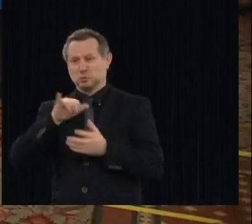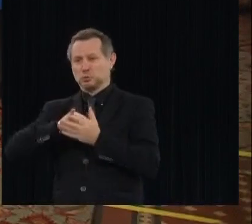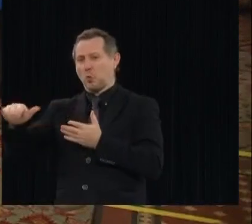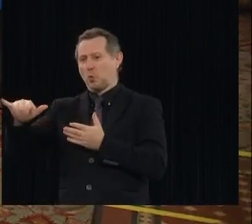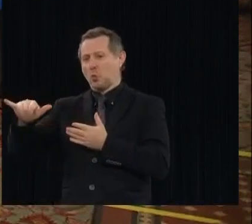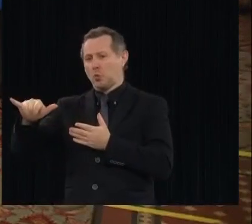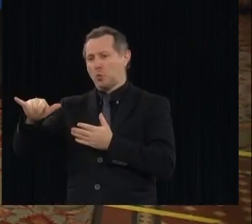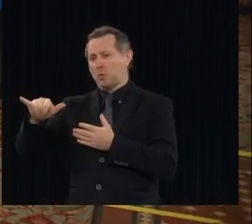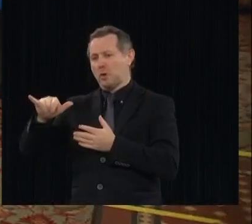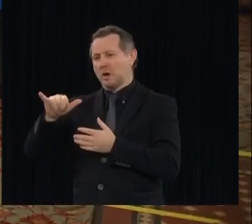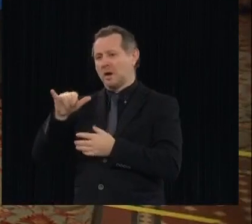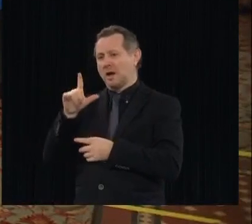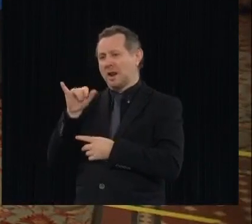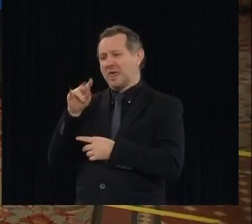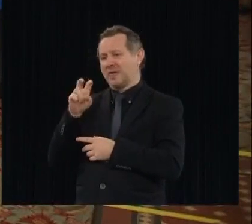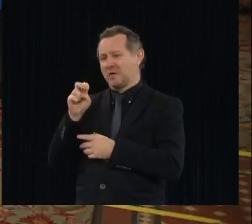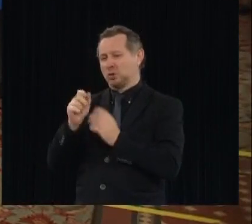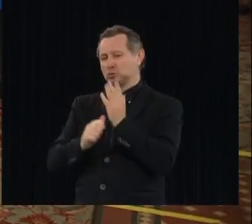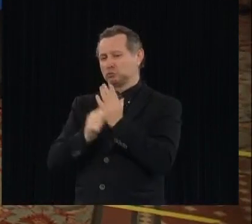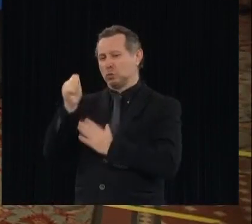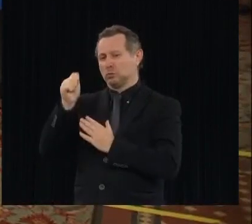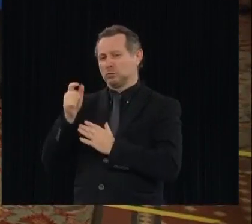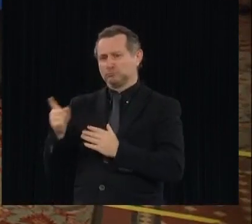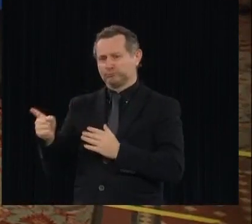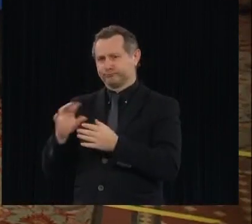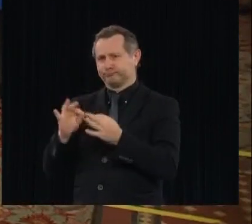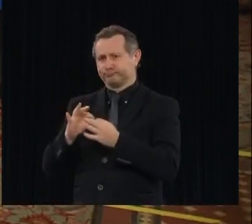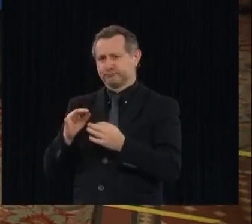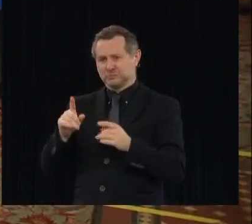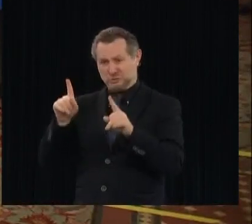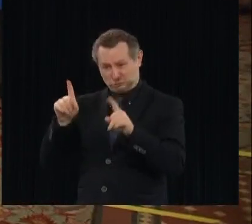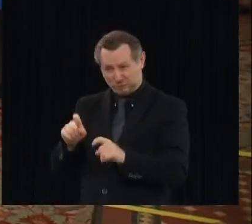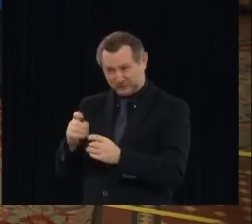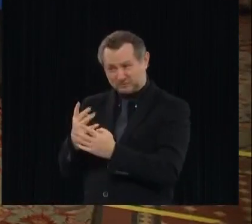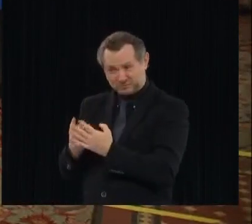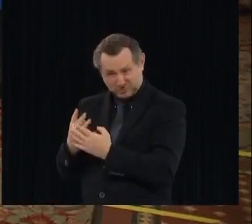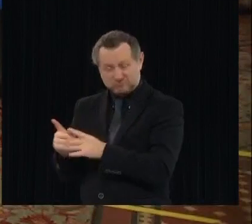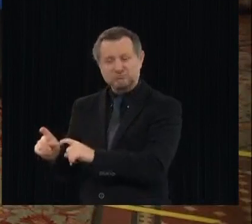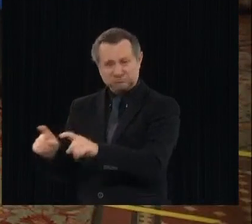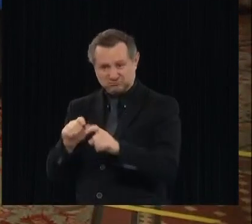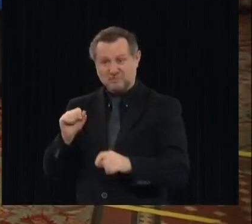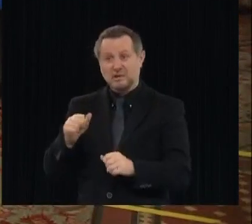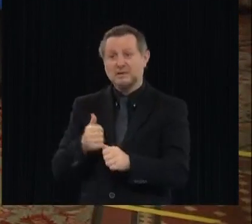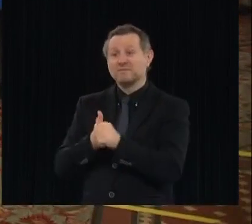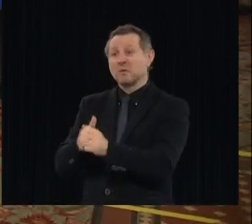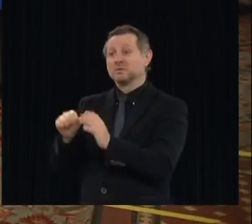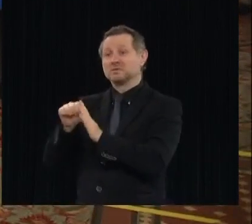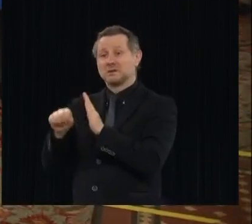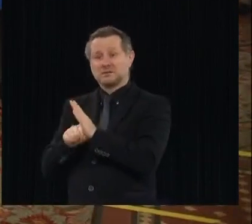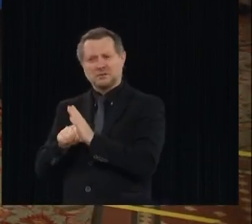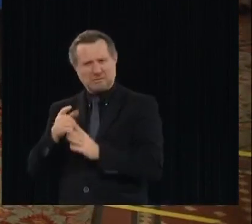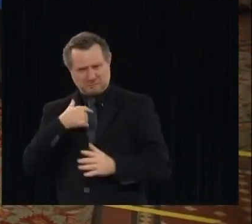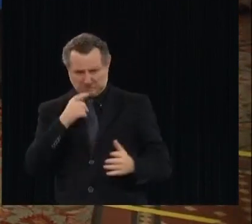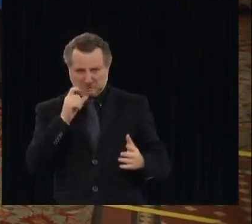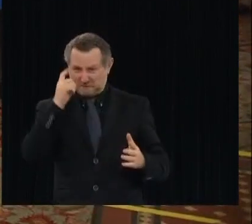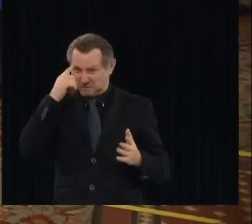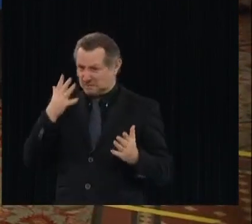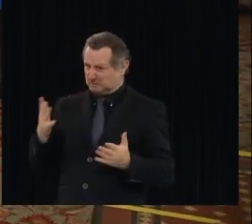CAN YOU PLEASE COMMENT ON THAT? WHO FOUND THAT? THOUGHT JOURNAL.